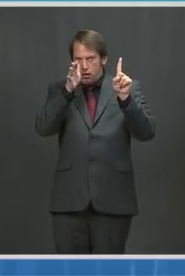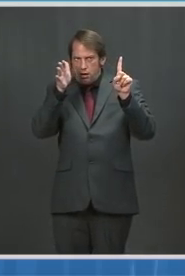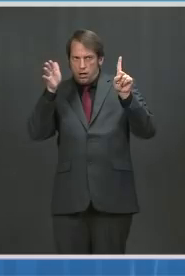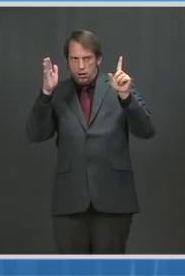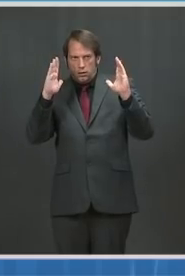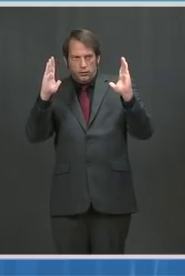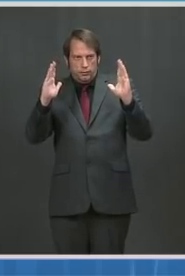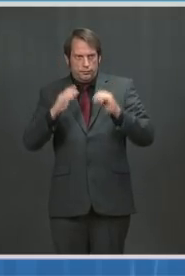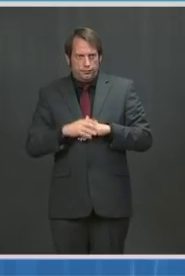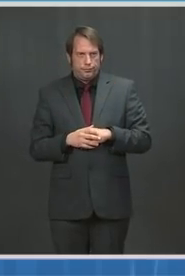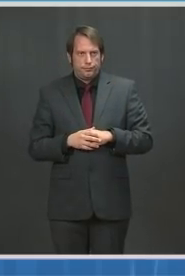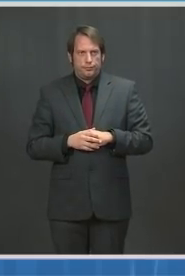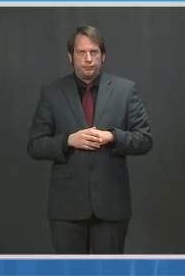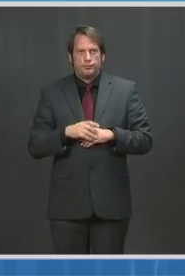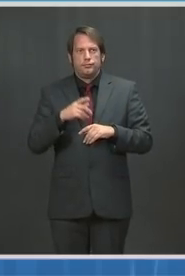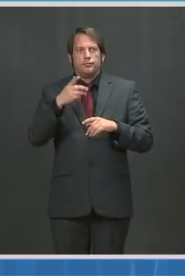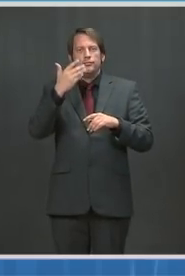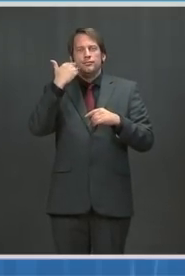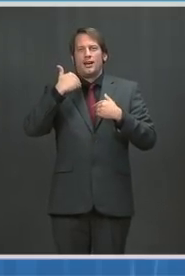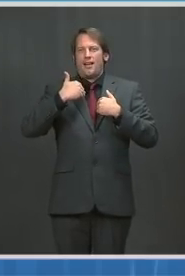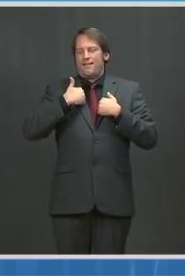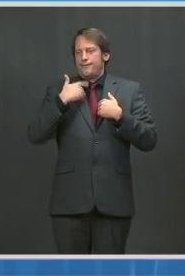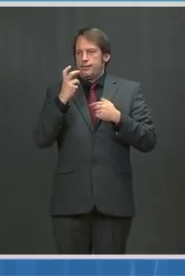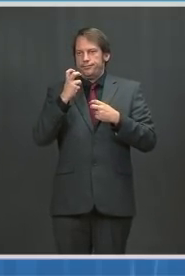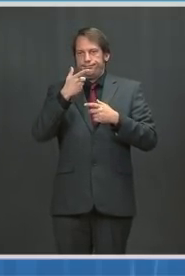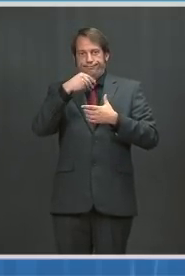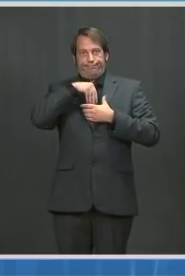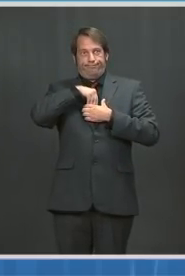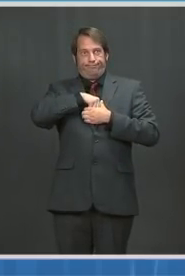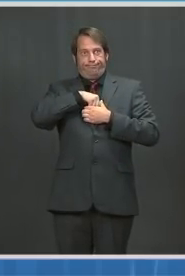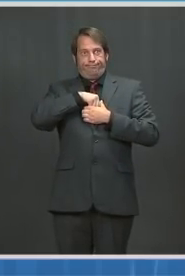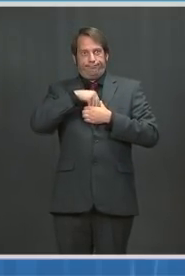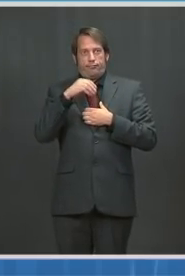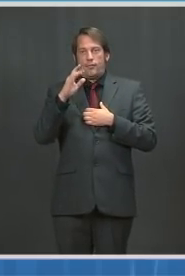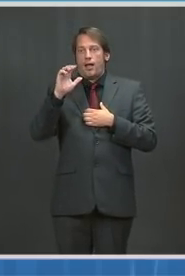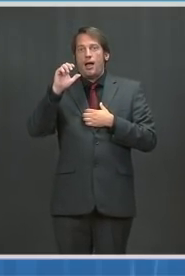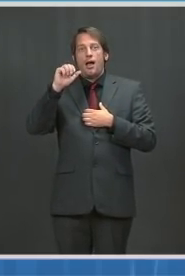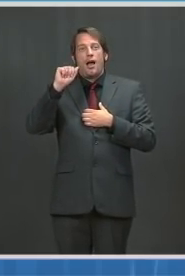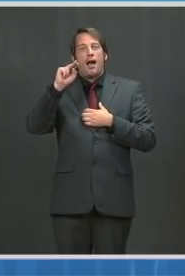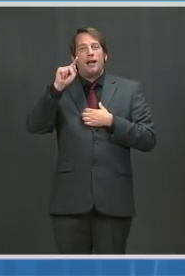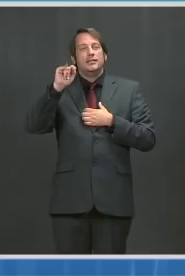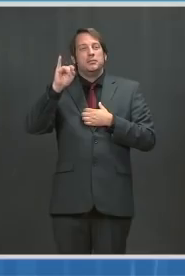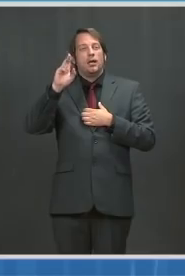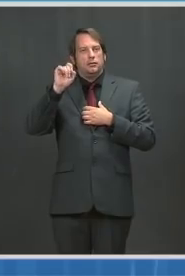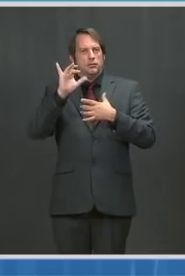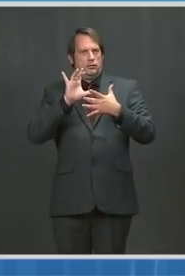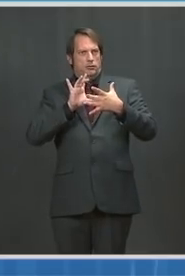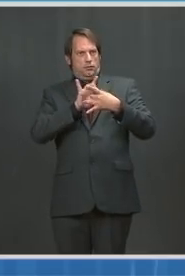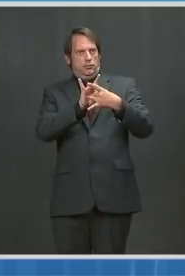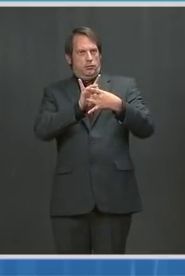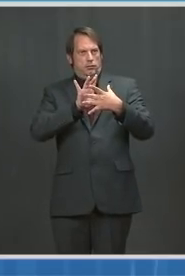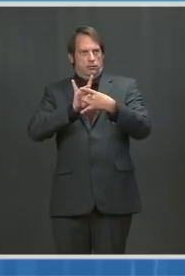all age groups from 18 to beyond 71 years of age peaked up. On the bottom of the slide,